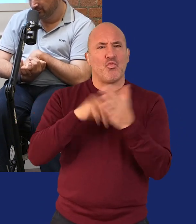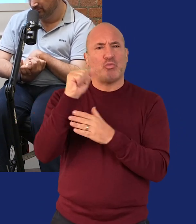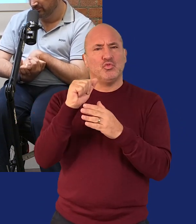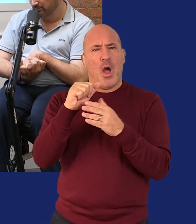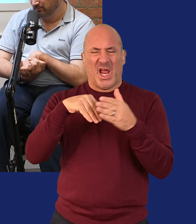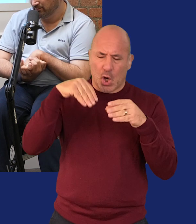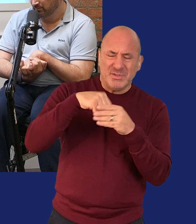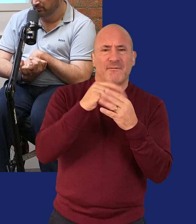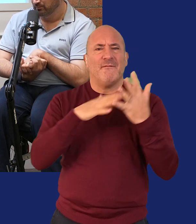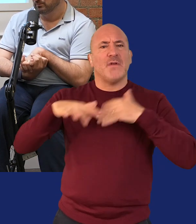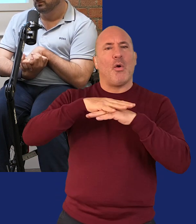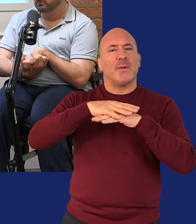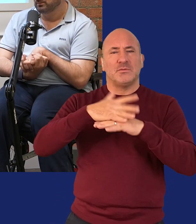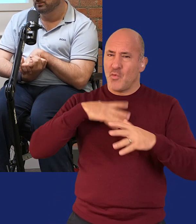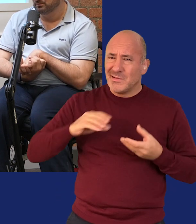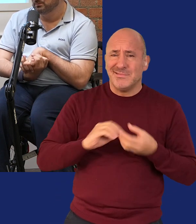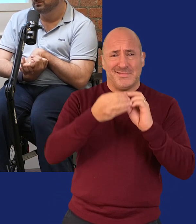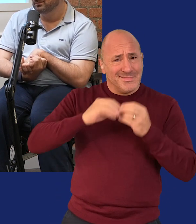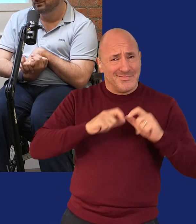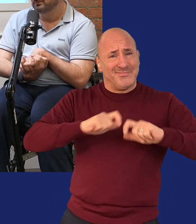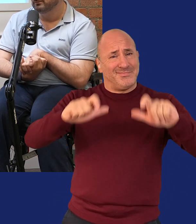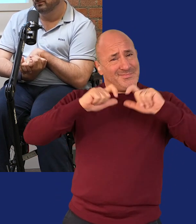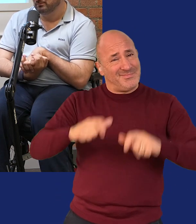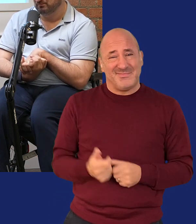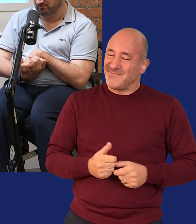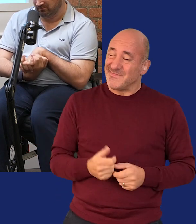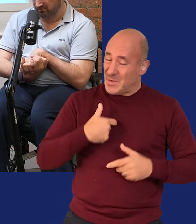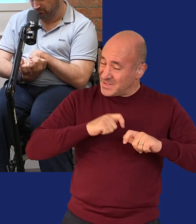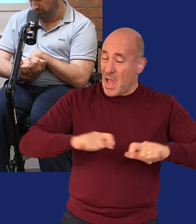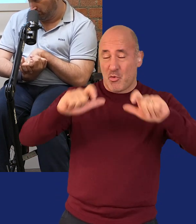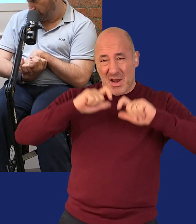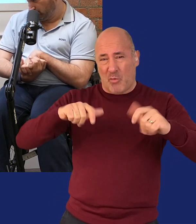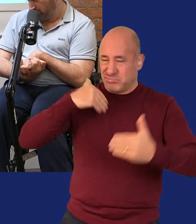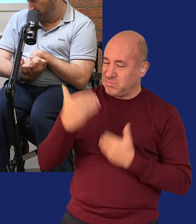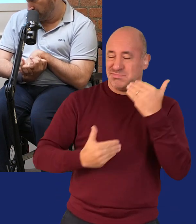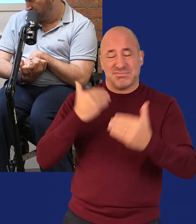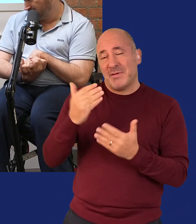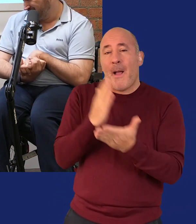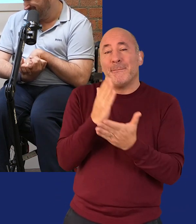to, to want to keep creating an inclusive culture and environment. And I think, yeah, we'll keep, we'll keep working at it.